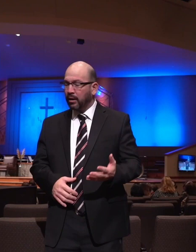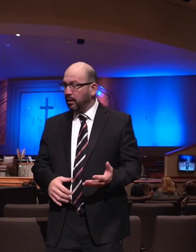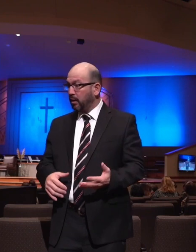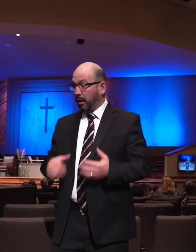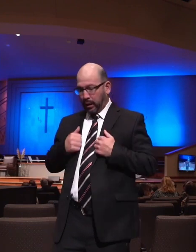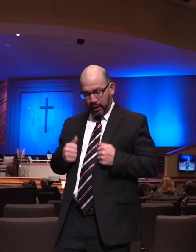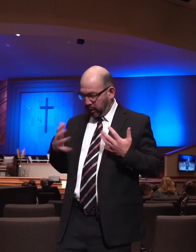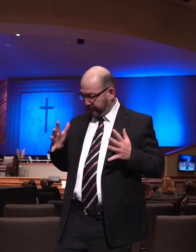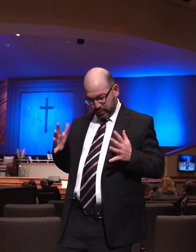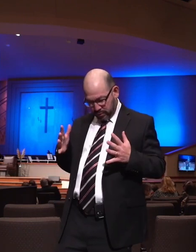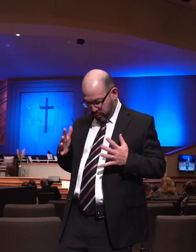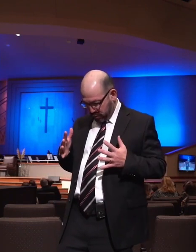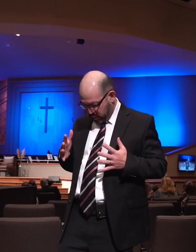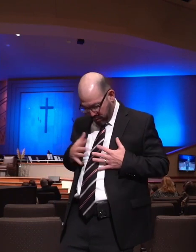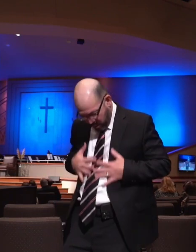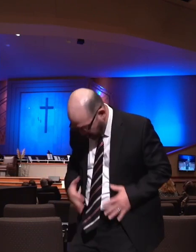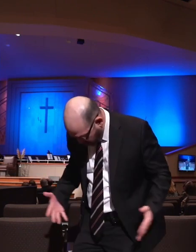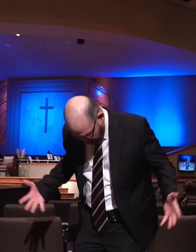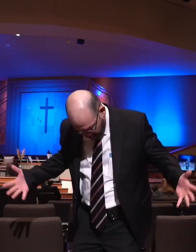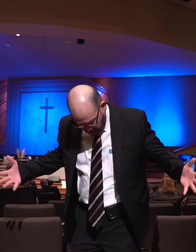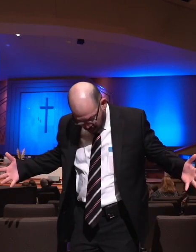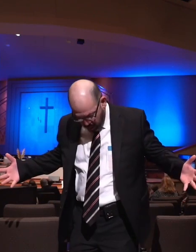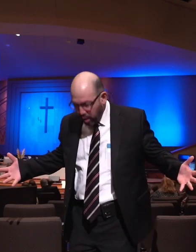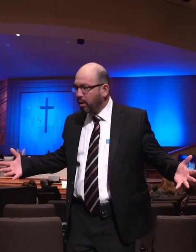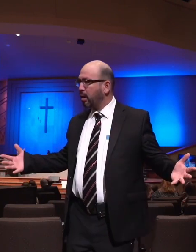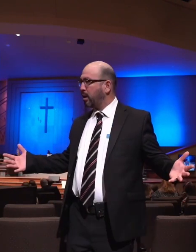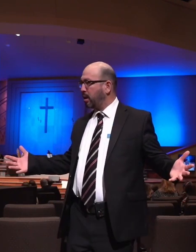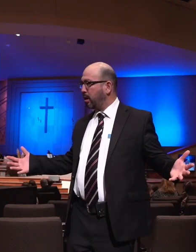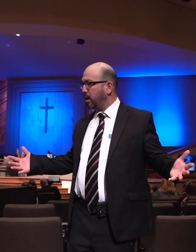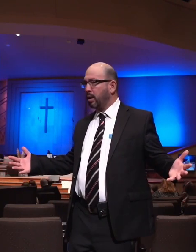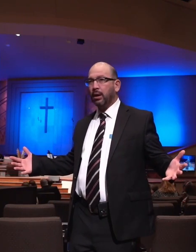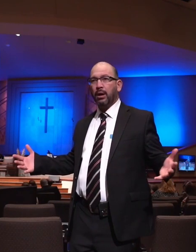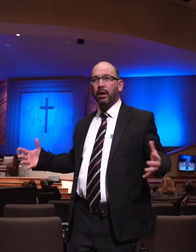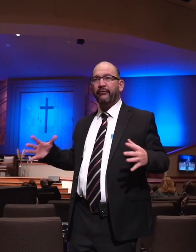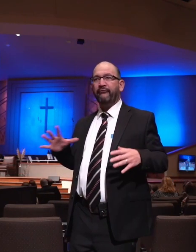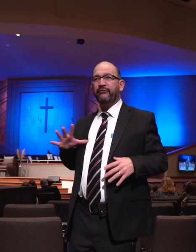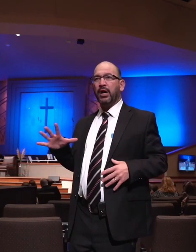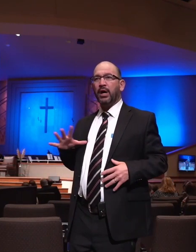he returned to the man of God he and all his company and came and stood before